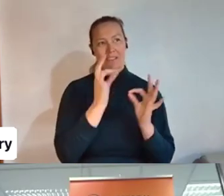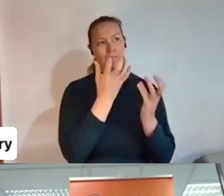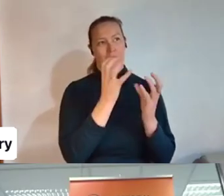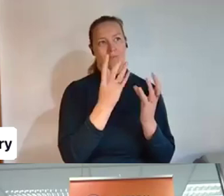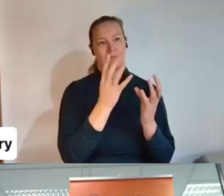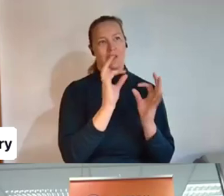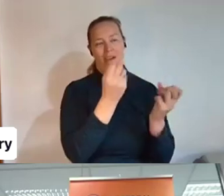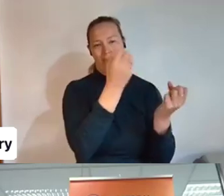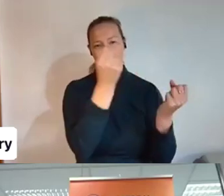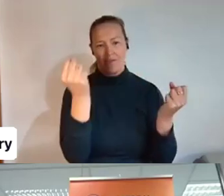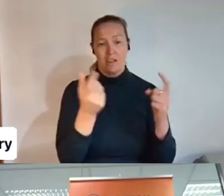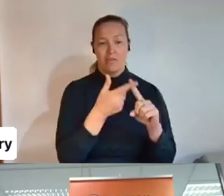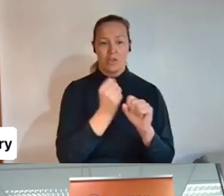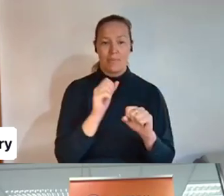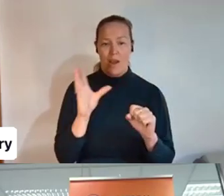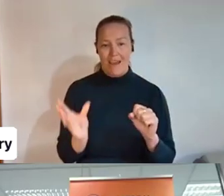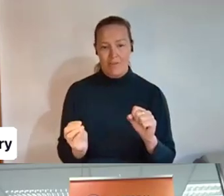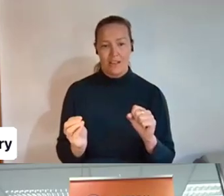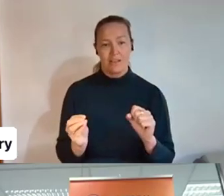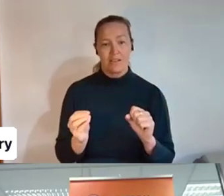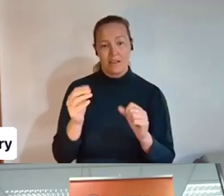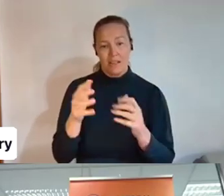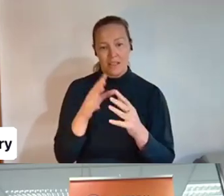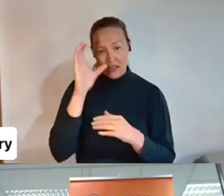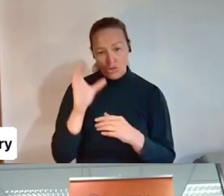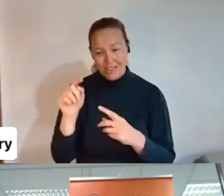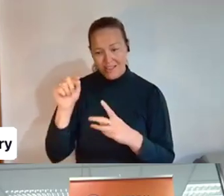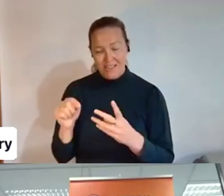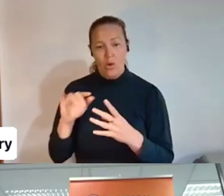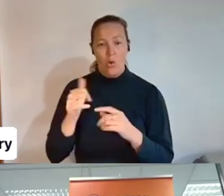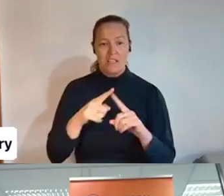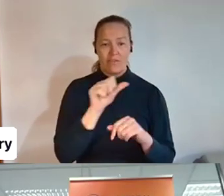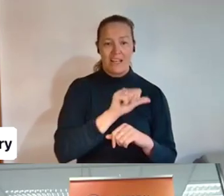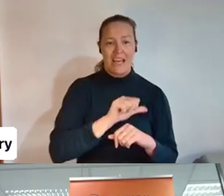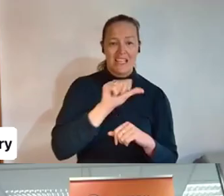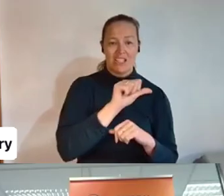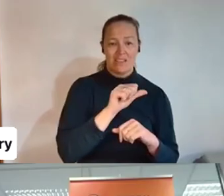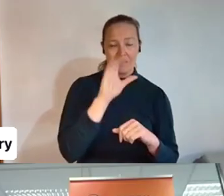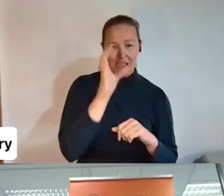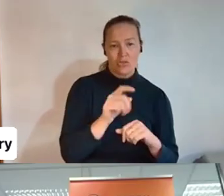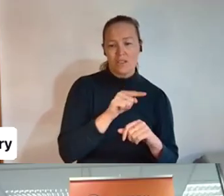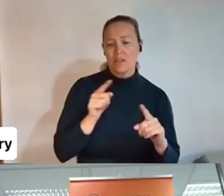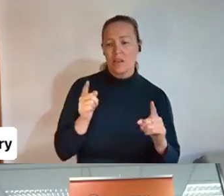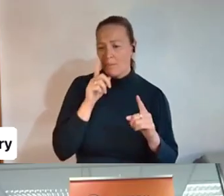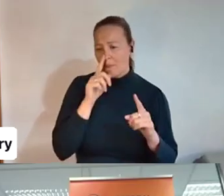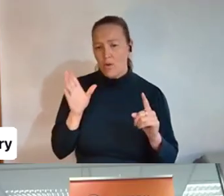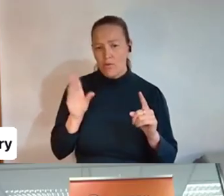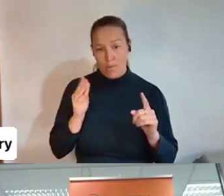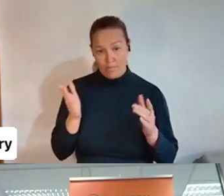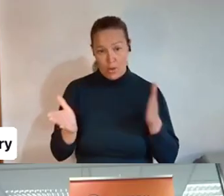African countries, from different Asian countries, they spoke about the employment of disabled people